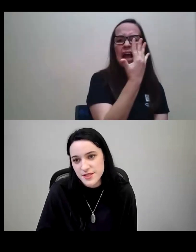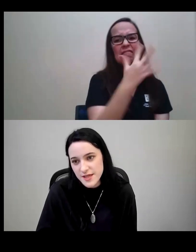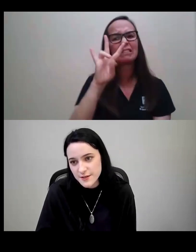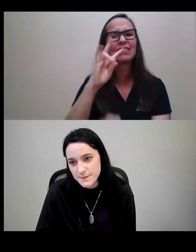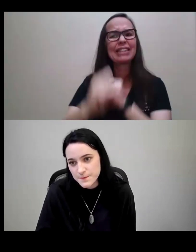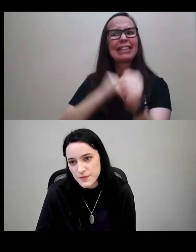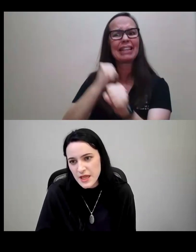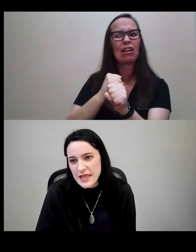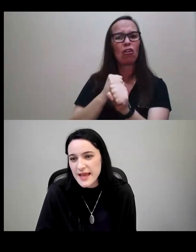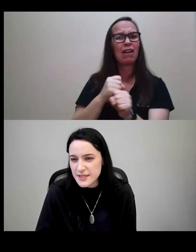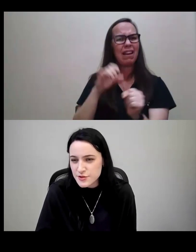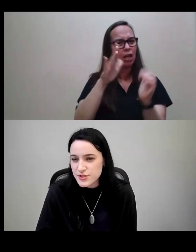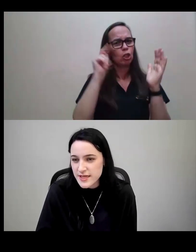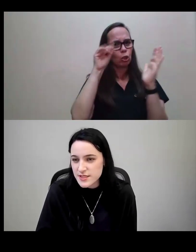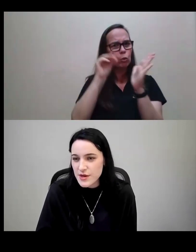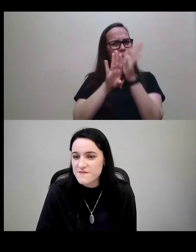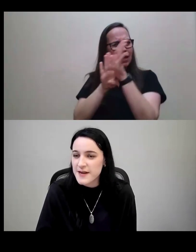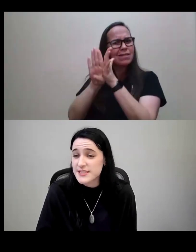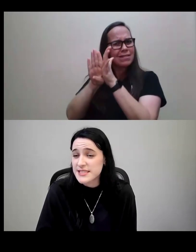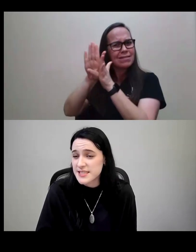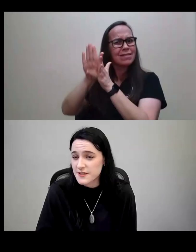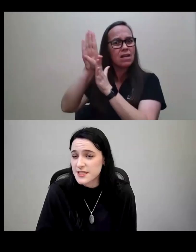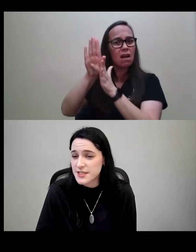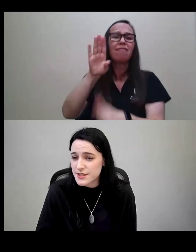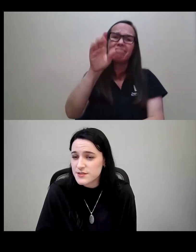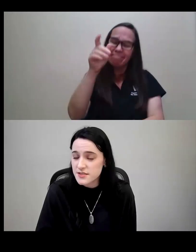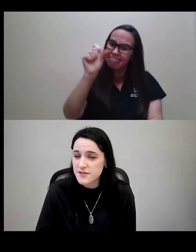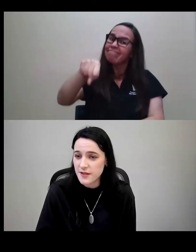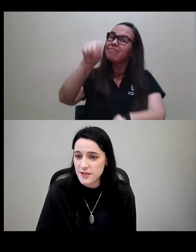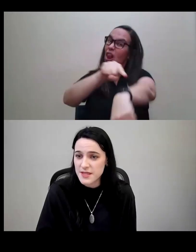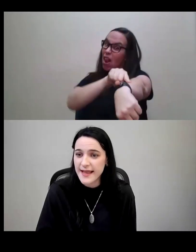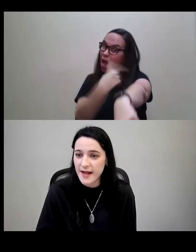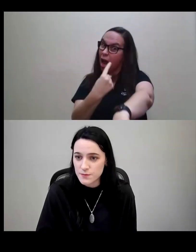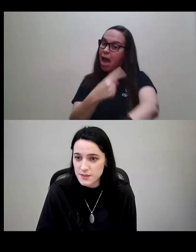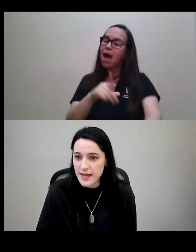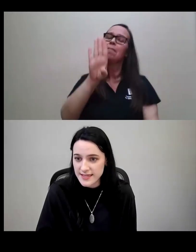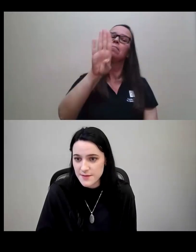skills later. That usually takes around five to seven years to develop the CALP